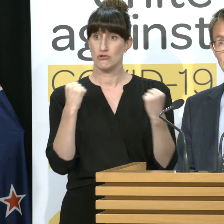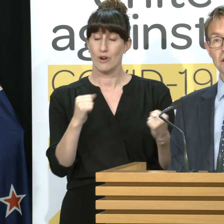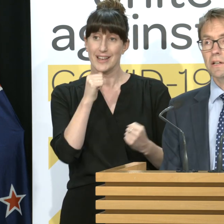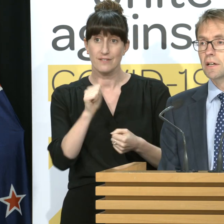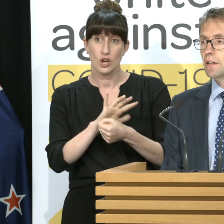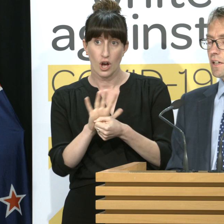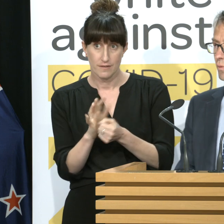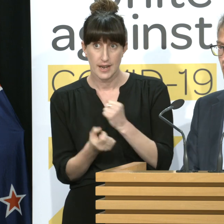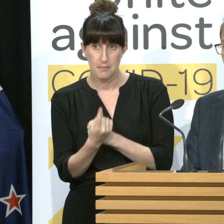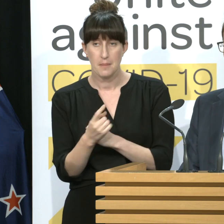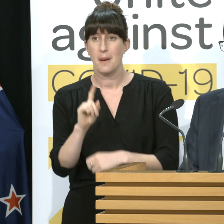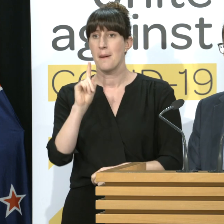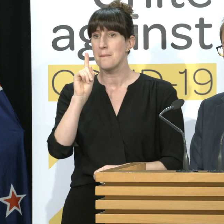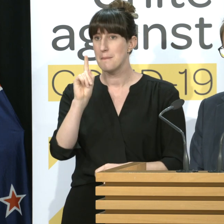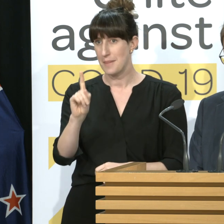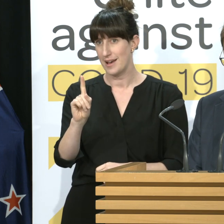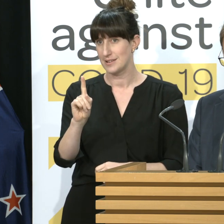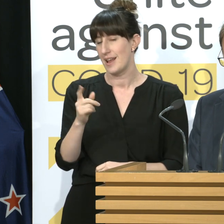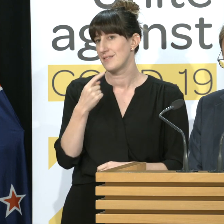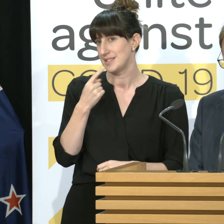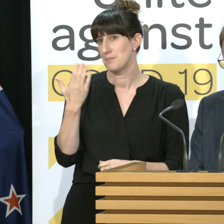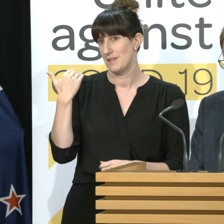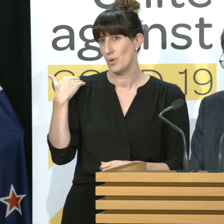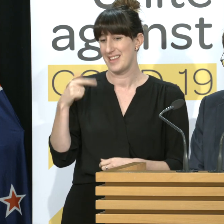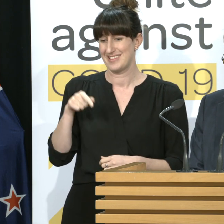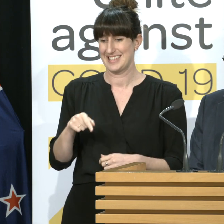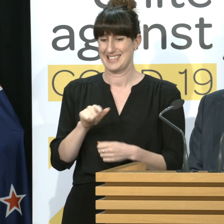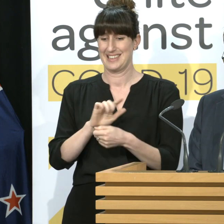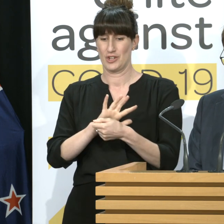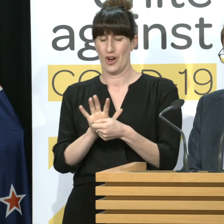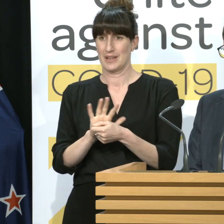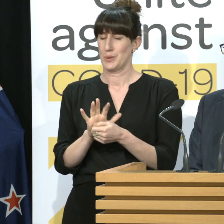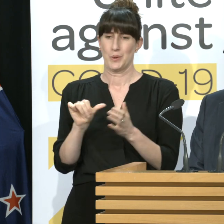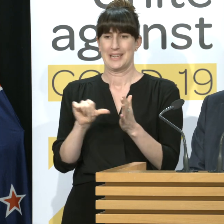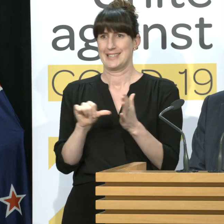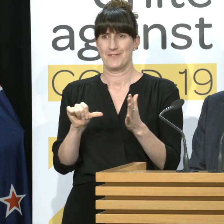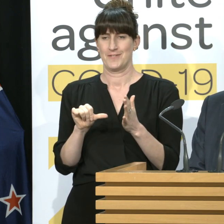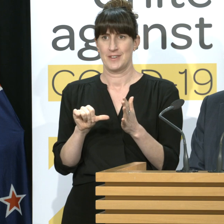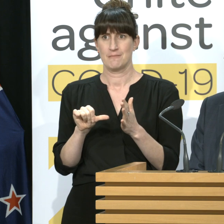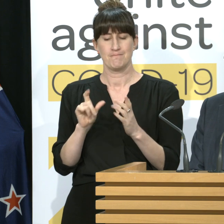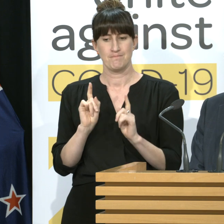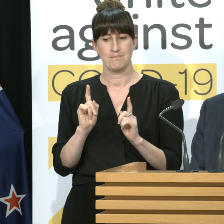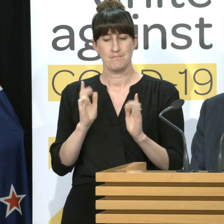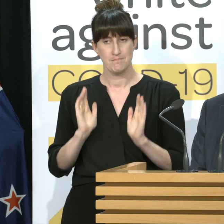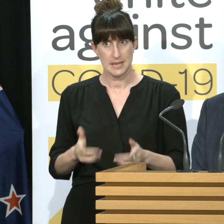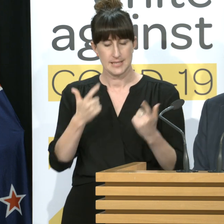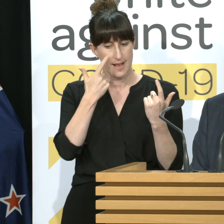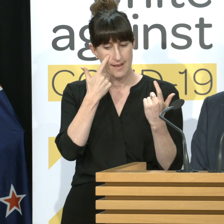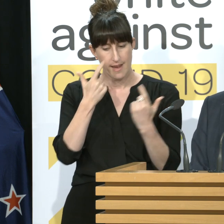But, as we've said before, this is a tricky virus. And we all need to keep our eye on the ball to ensure our summer break can be